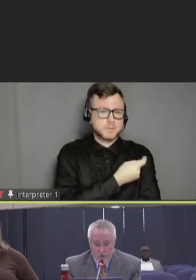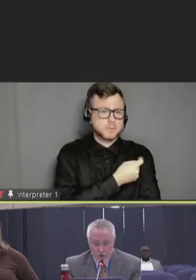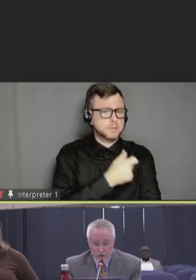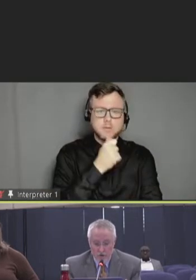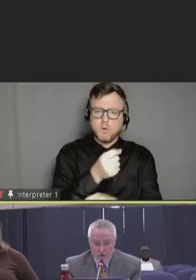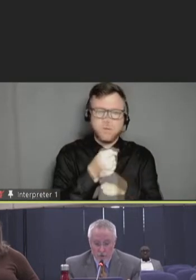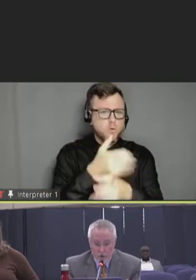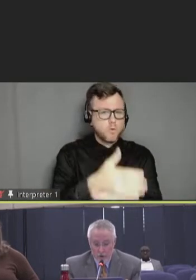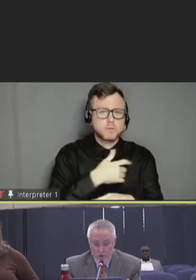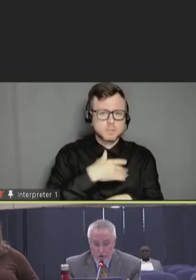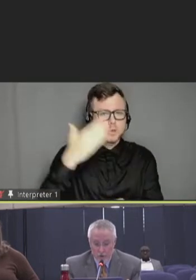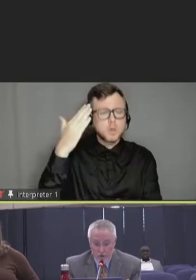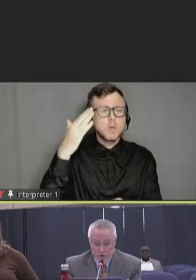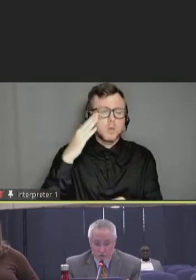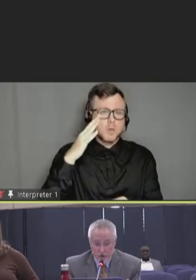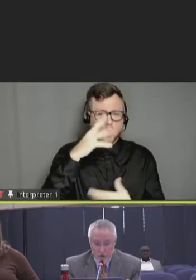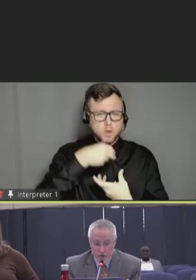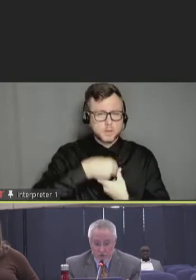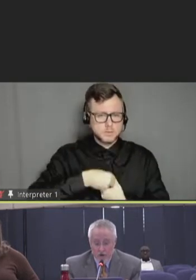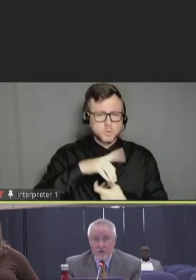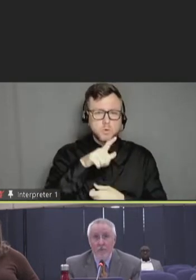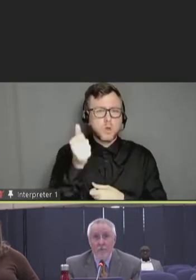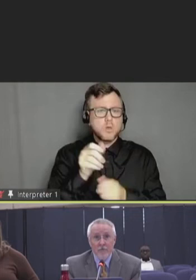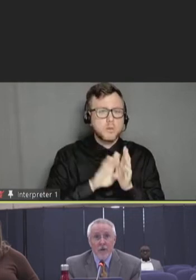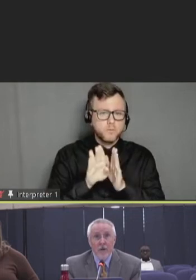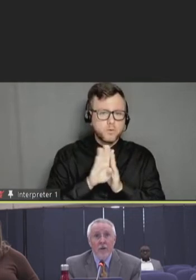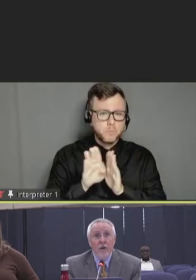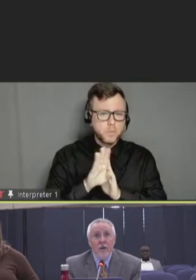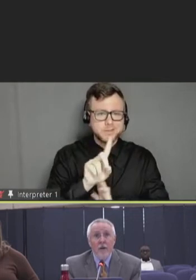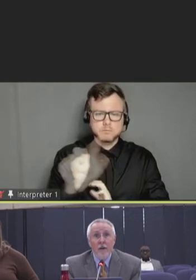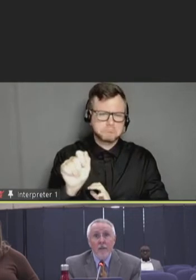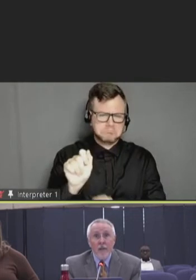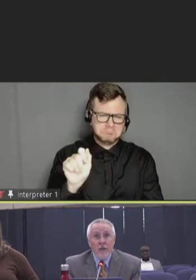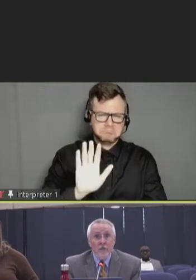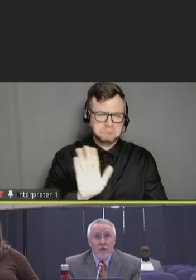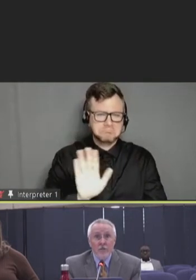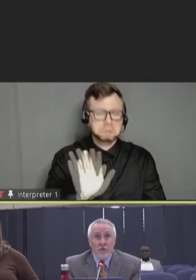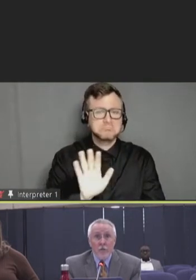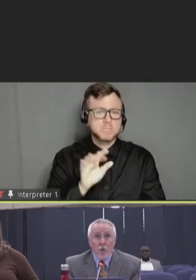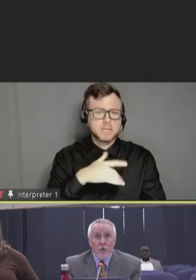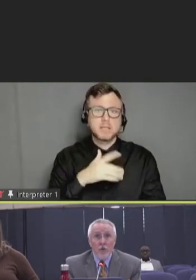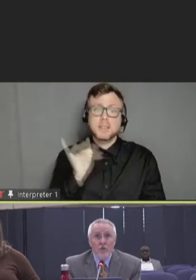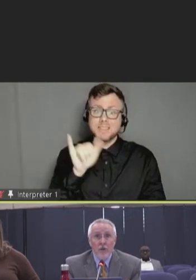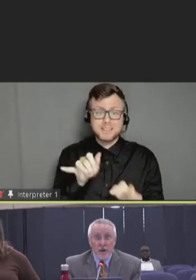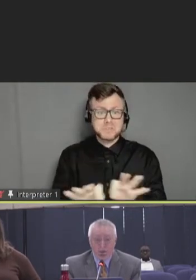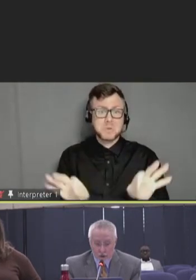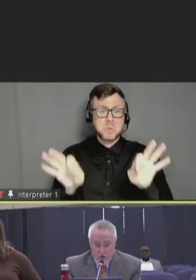autism or other developmental disabilities, as had been feared." That's an important citation.